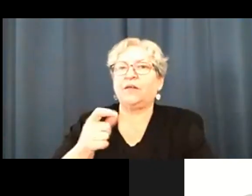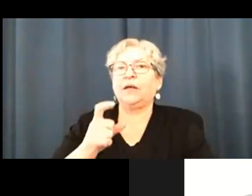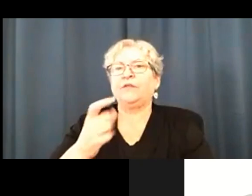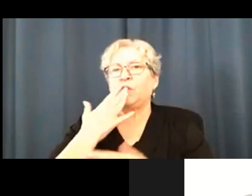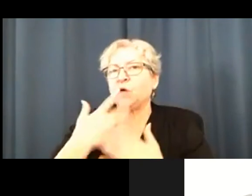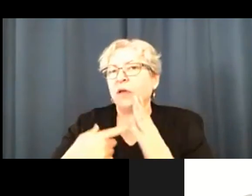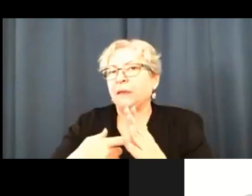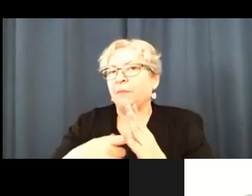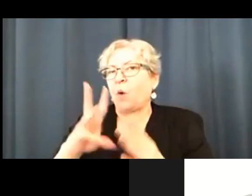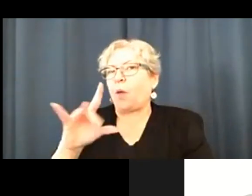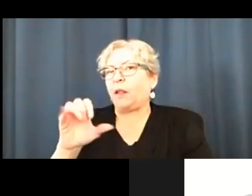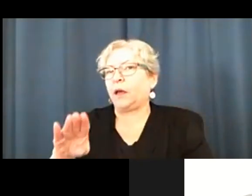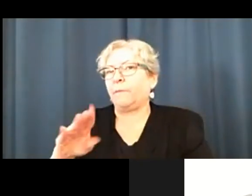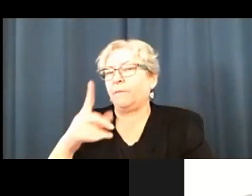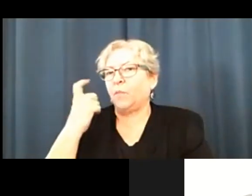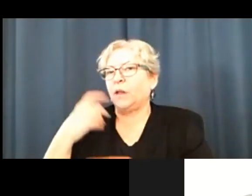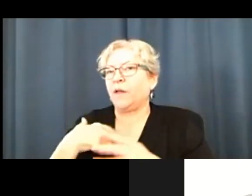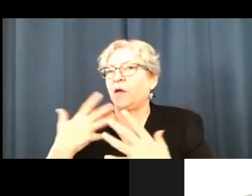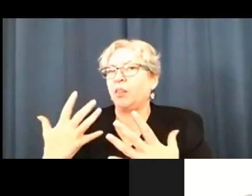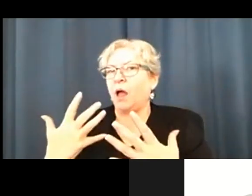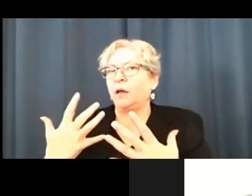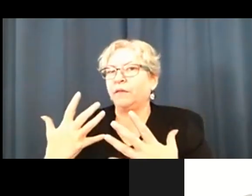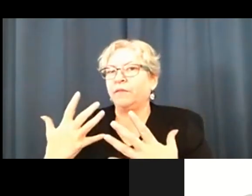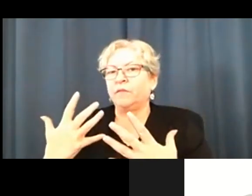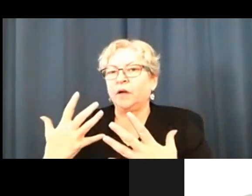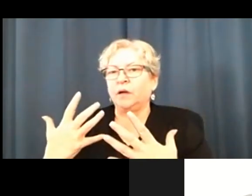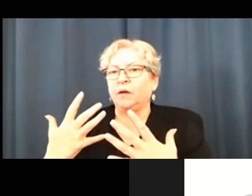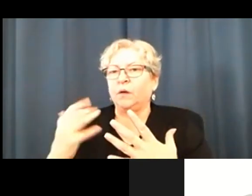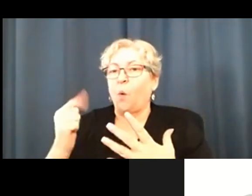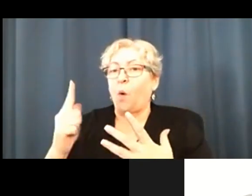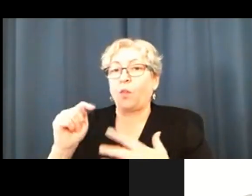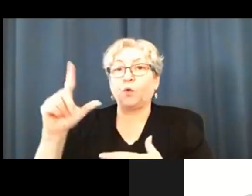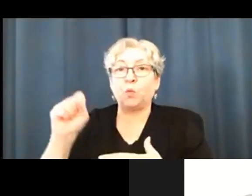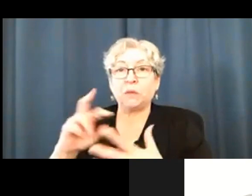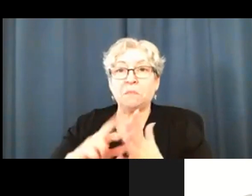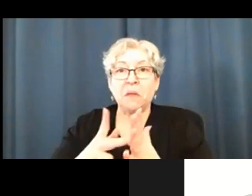because there's a lot of spectrum in that space and all the tools aren't necessarily bad. That's right.